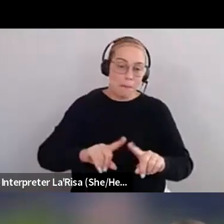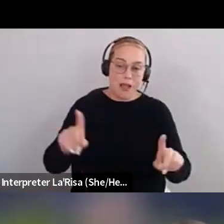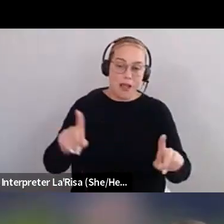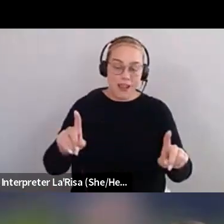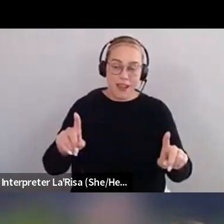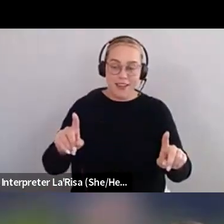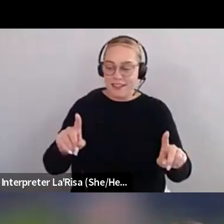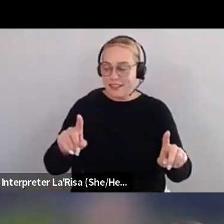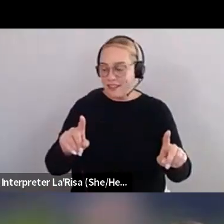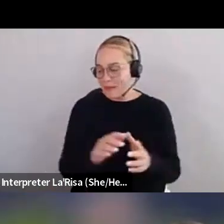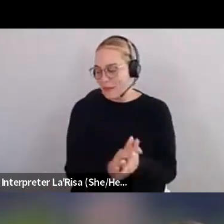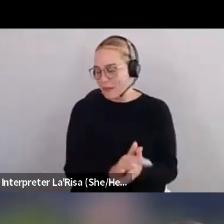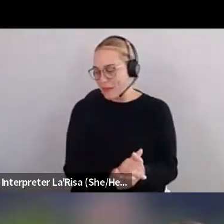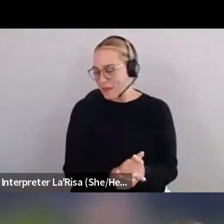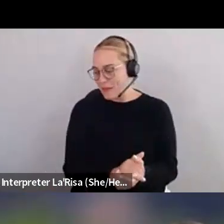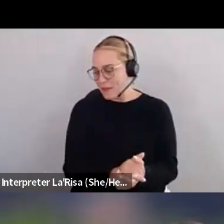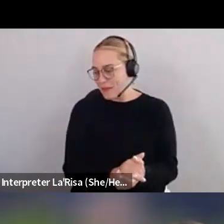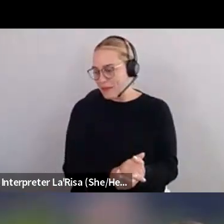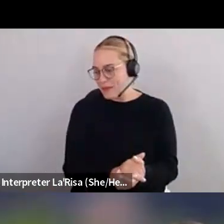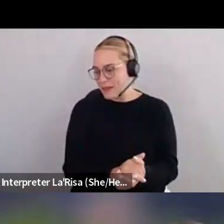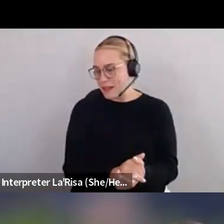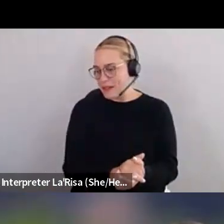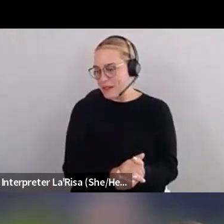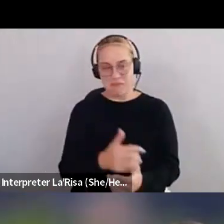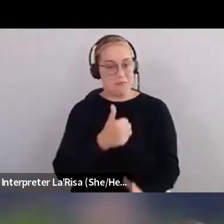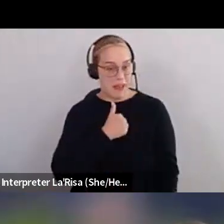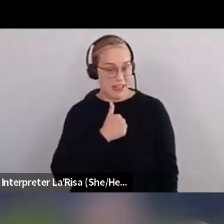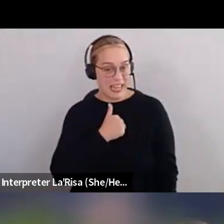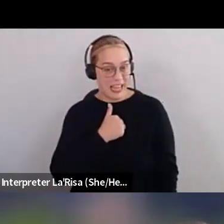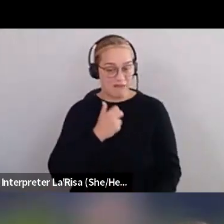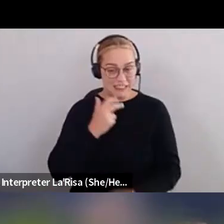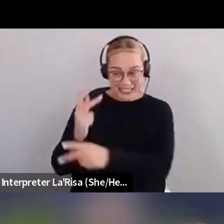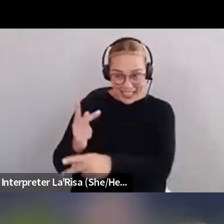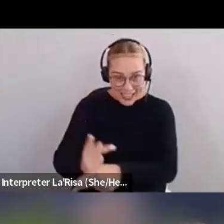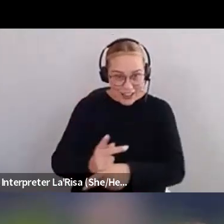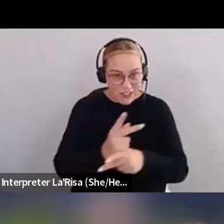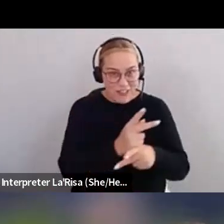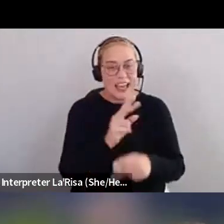Washington state -- the Oregon, California, side. I really love